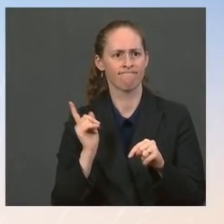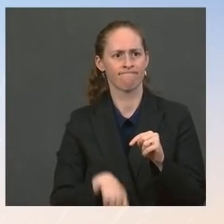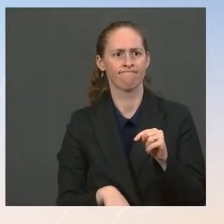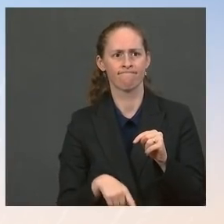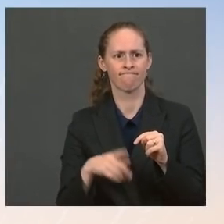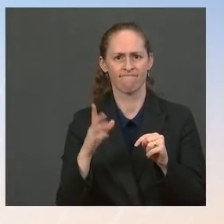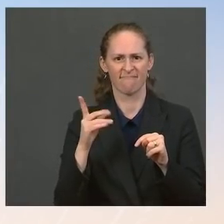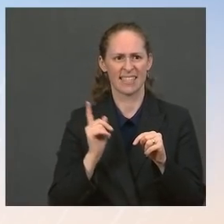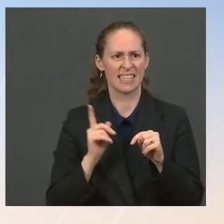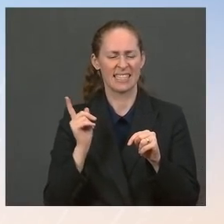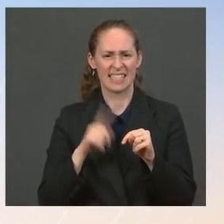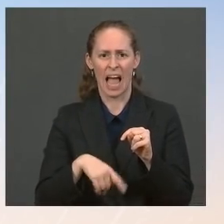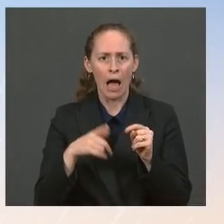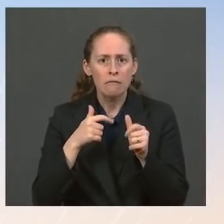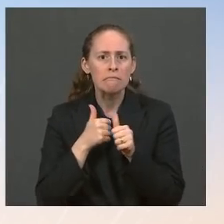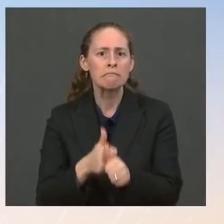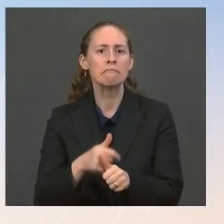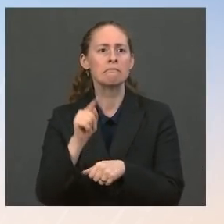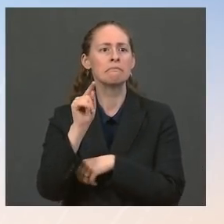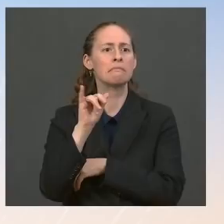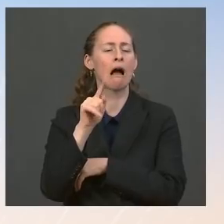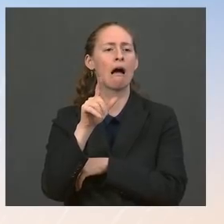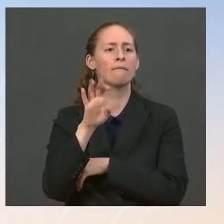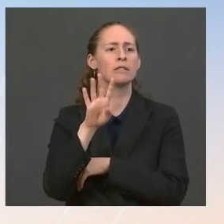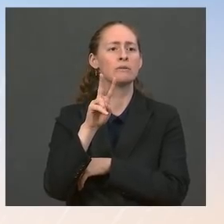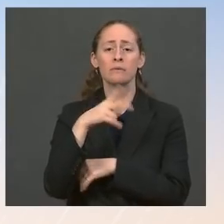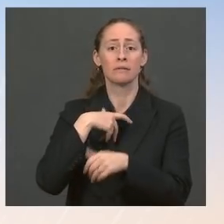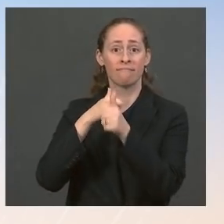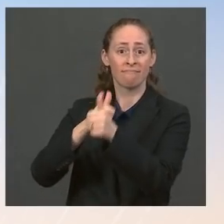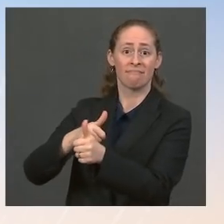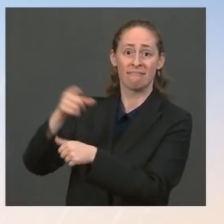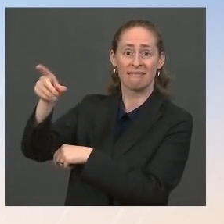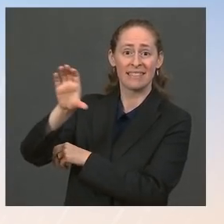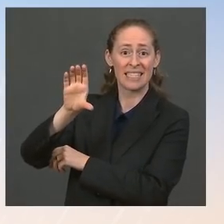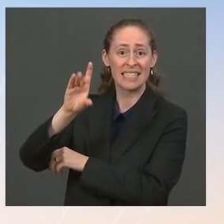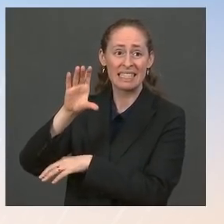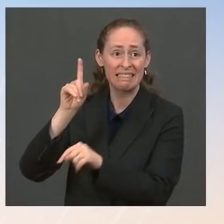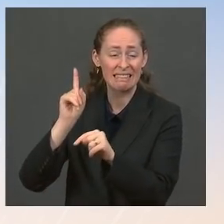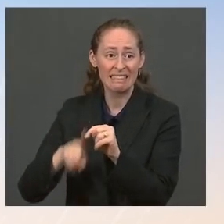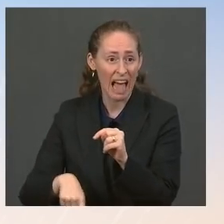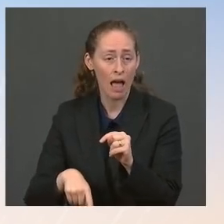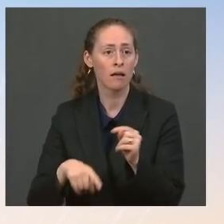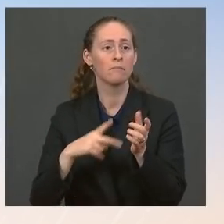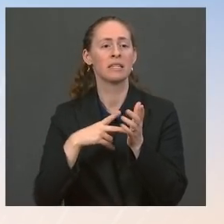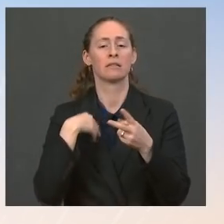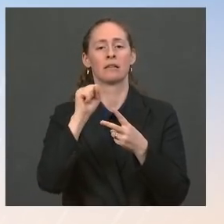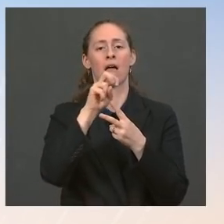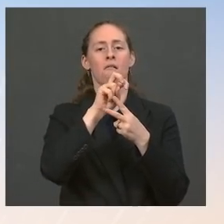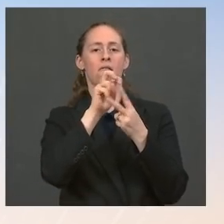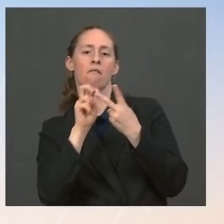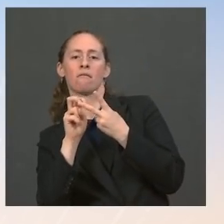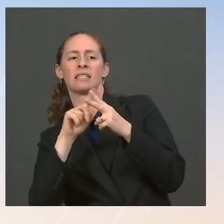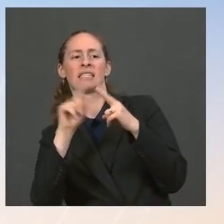that rests with the Centers for Disease Control. I should also say that there is a Convention Against Torture